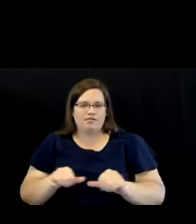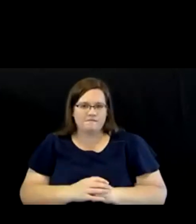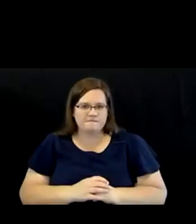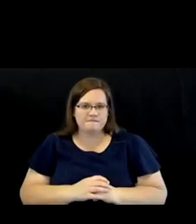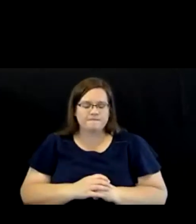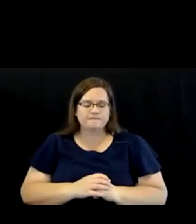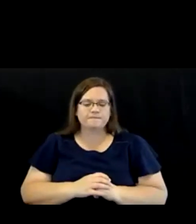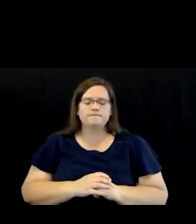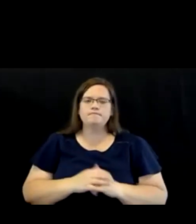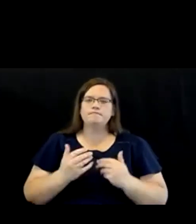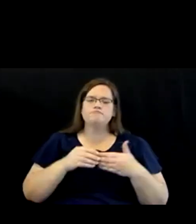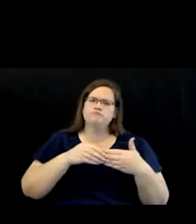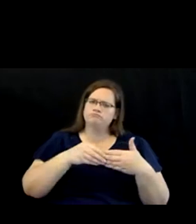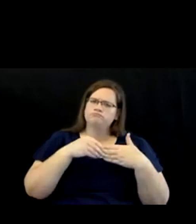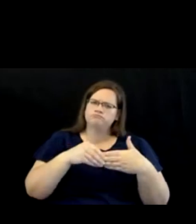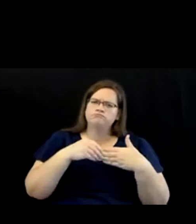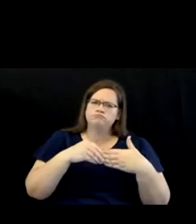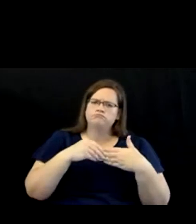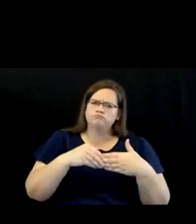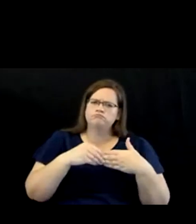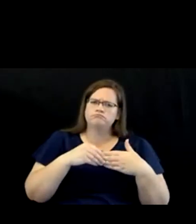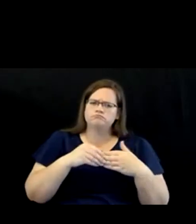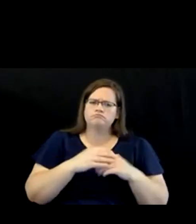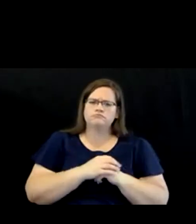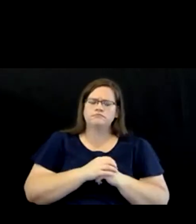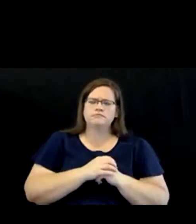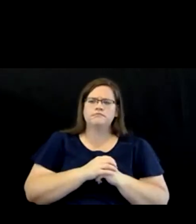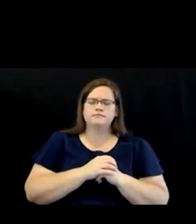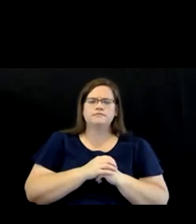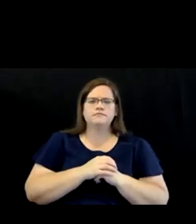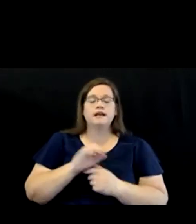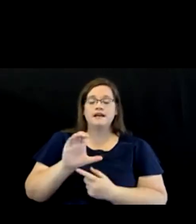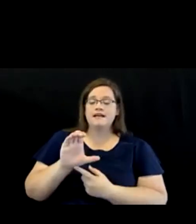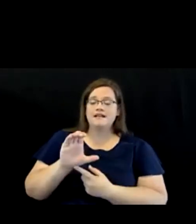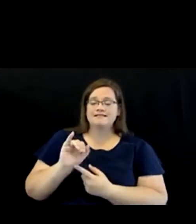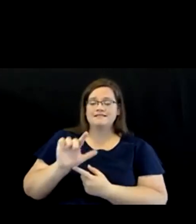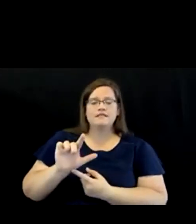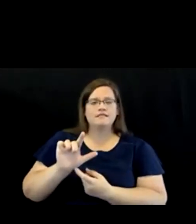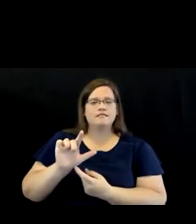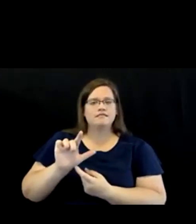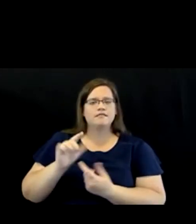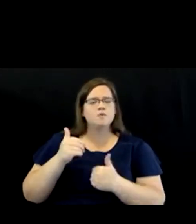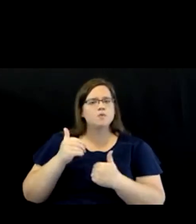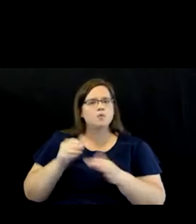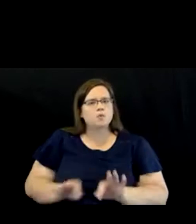flexibility there, and CILs are really playing a key role in working directly